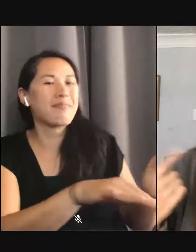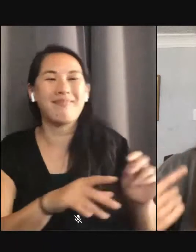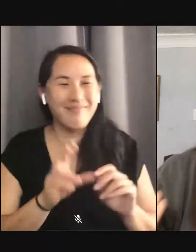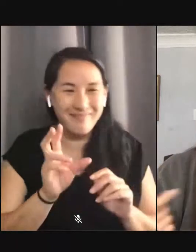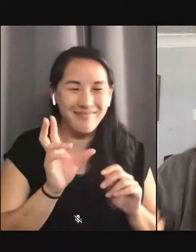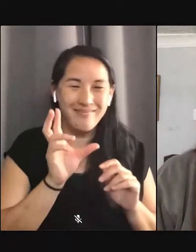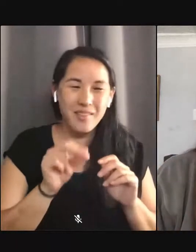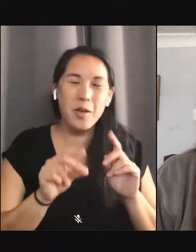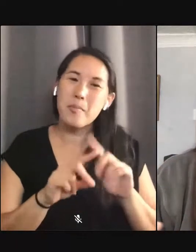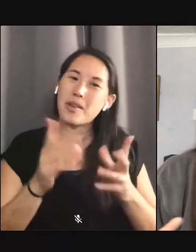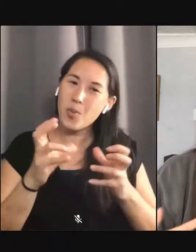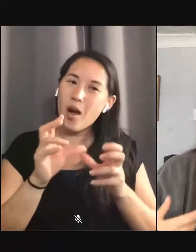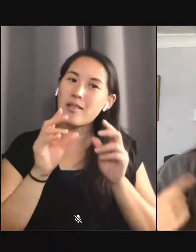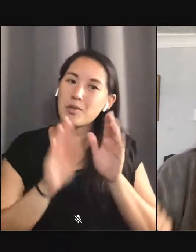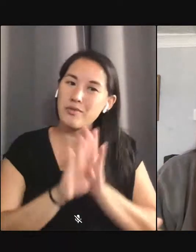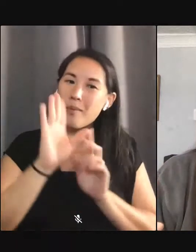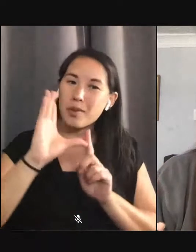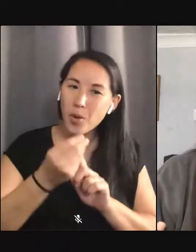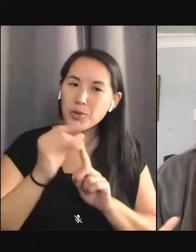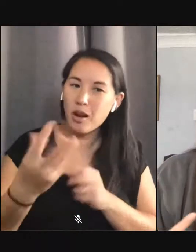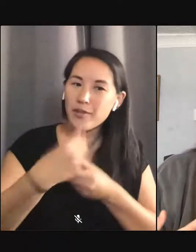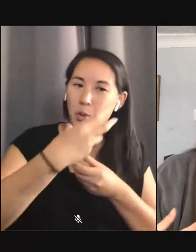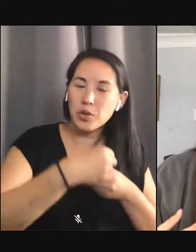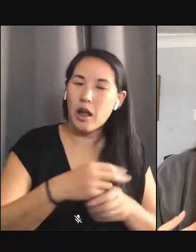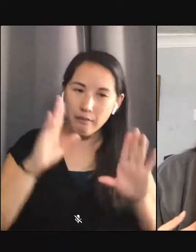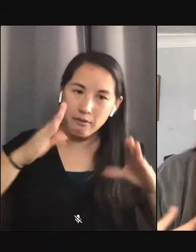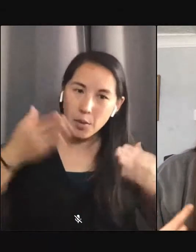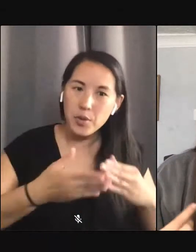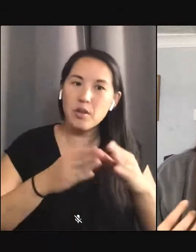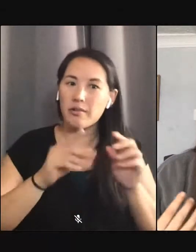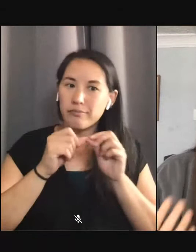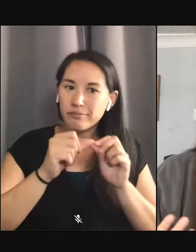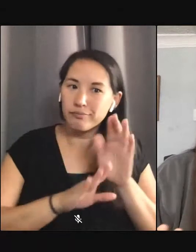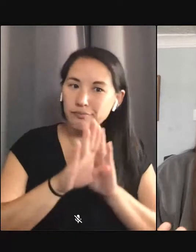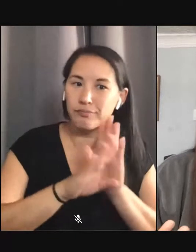culture of inclusion um and focus on it um so yeah if there was one thing that i could